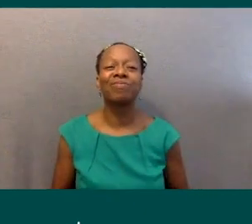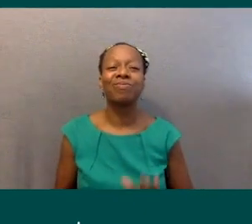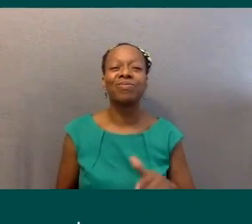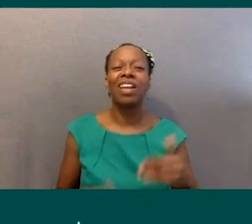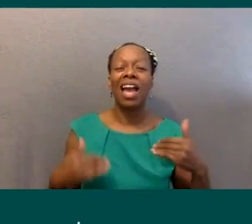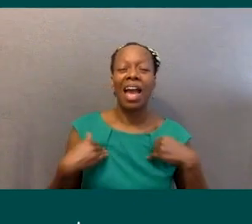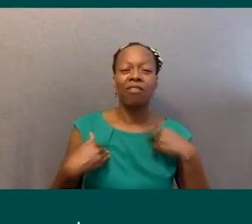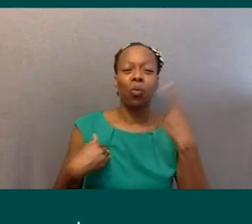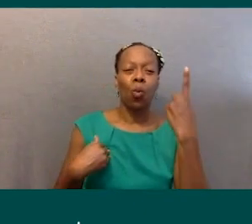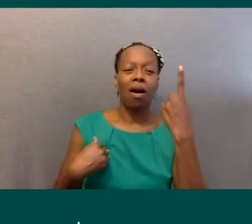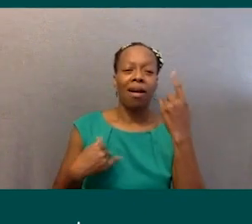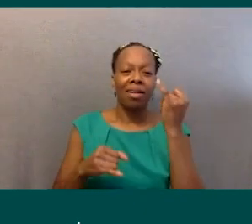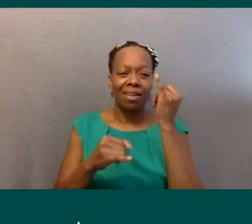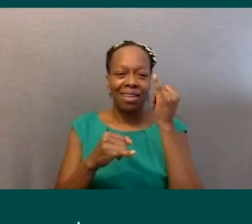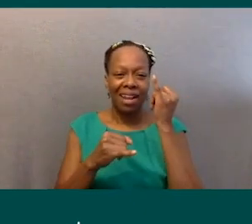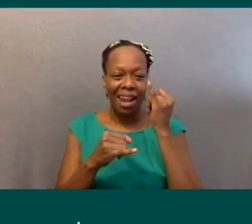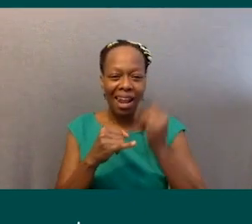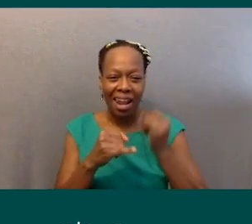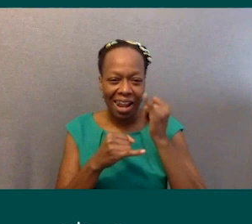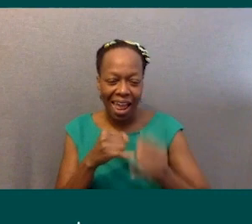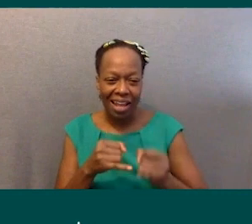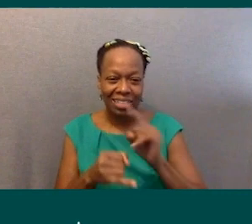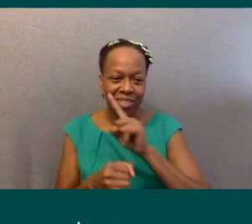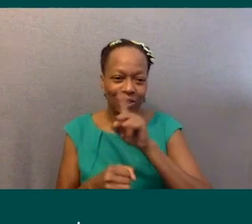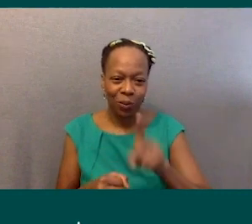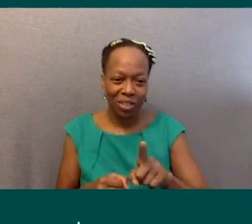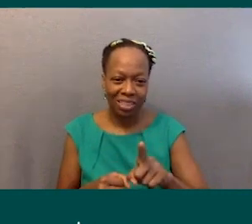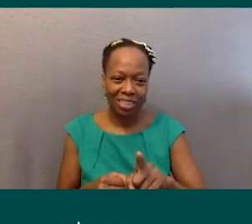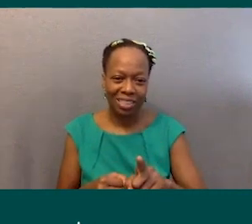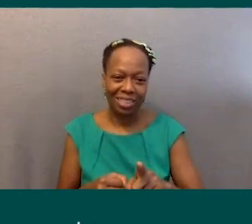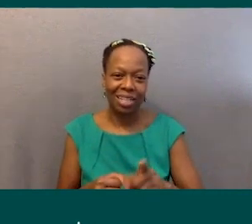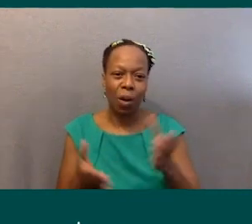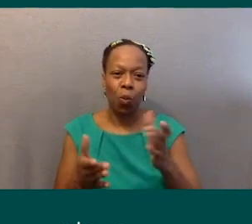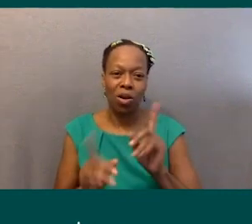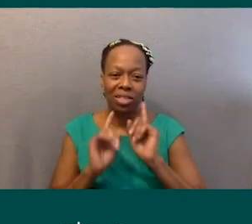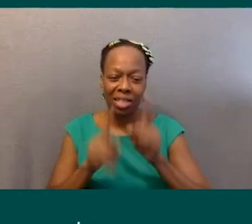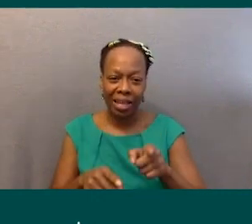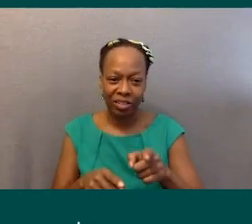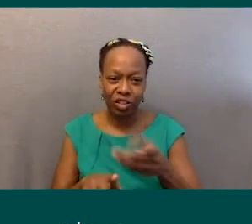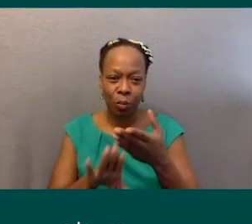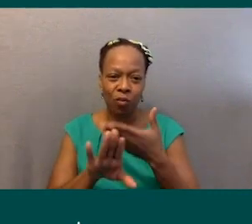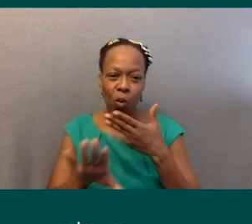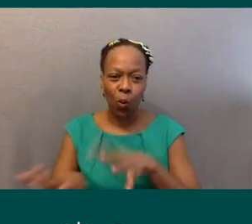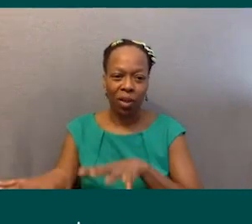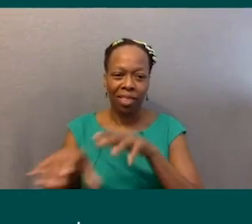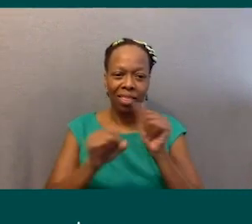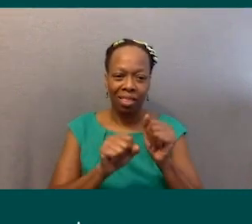that we answer before we leave, and I'm pretty sure we'll go actually back to Dr. Kim on this one as well.